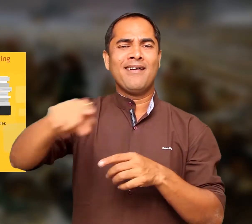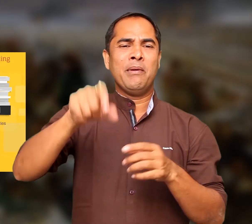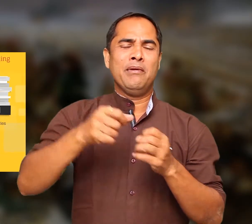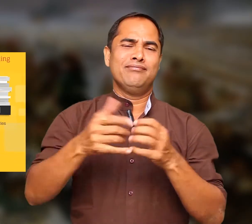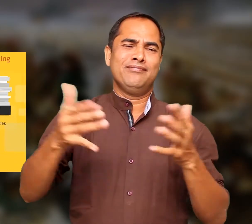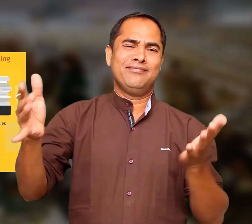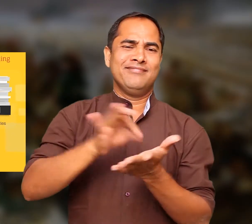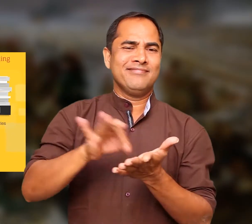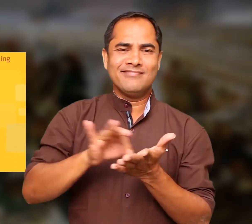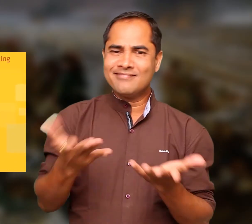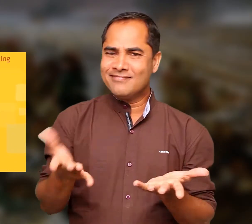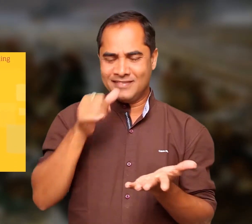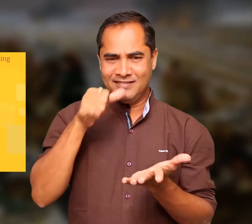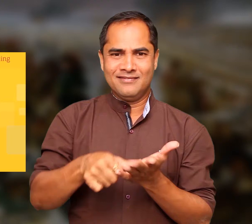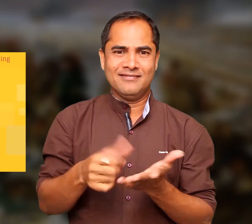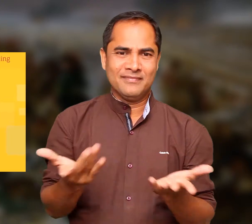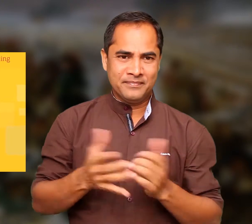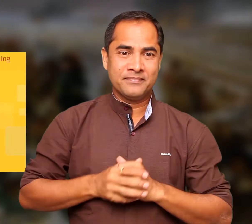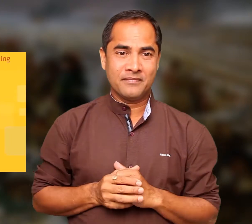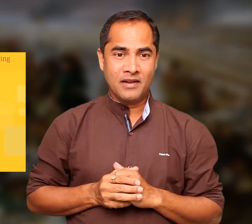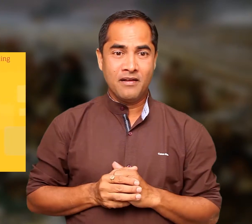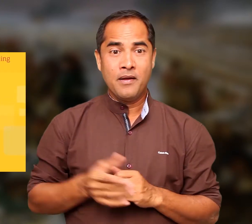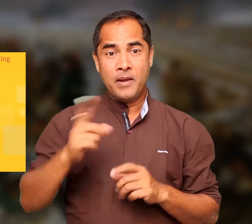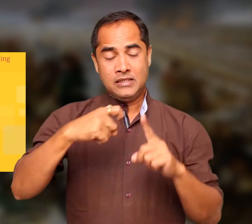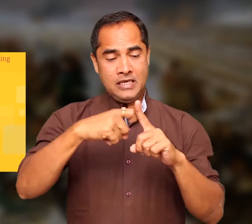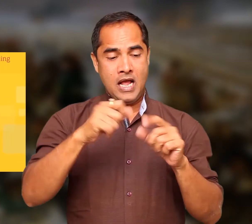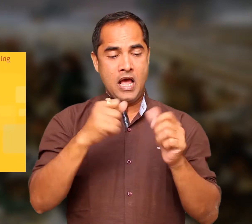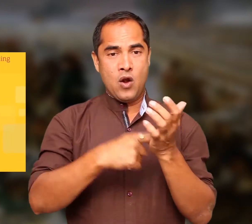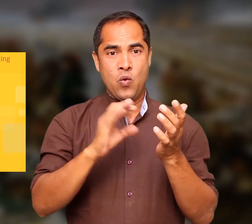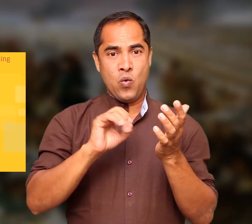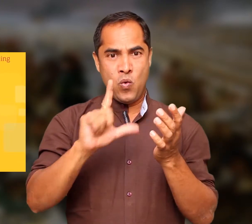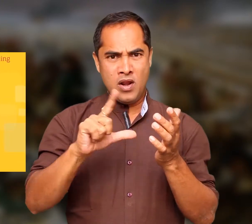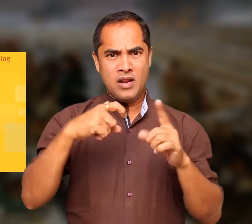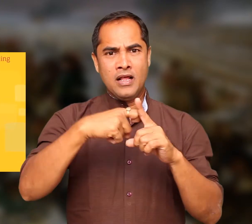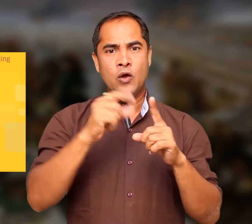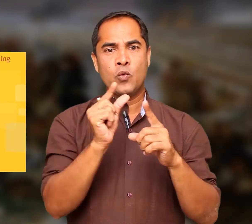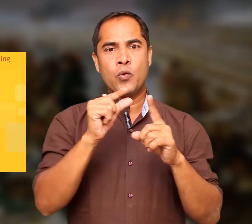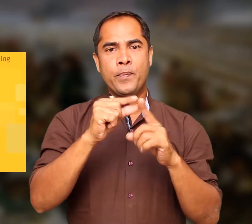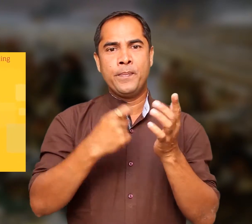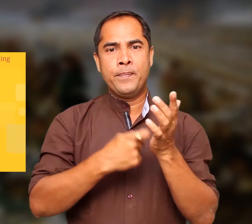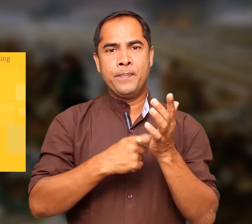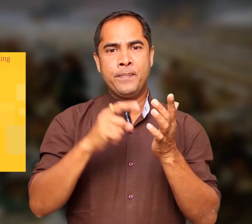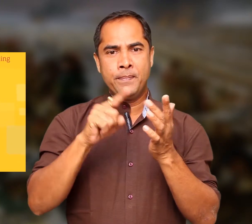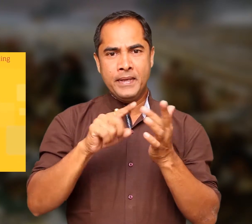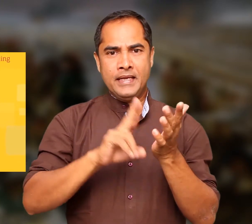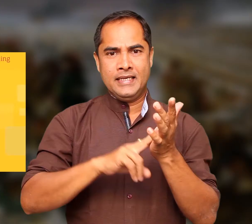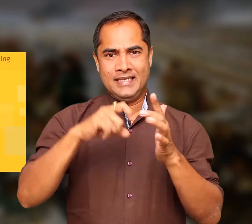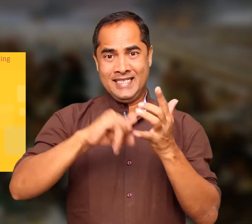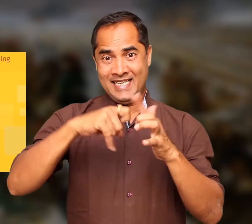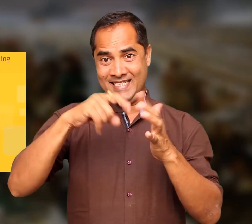were mostly illiterate. Karol Kurpinski